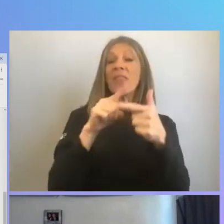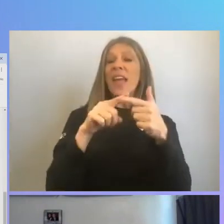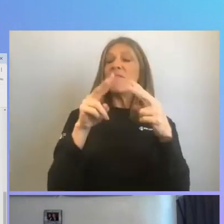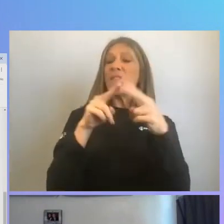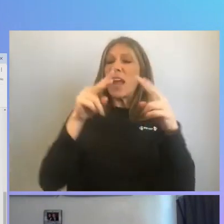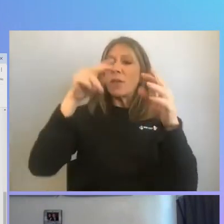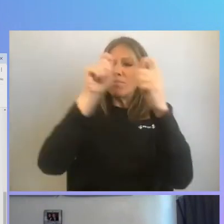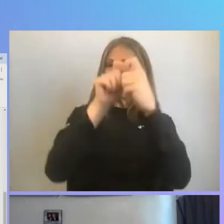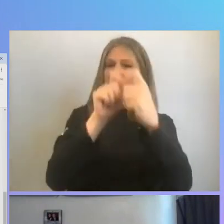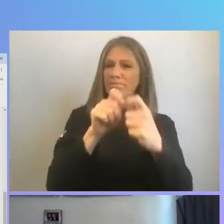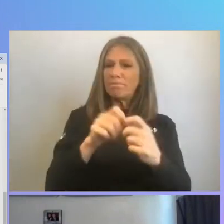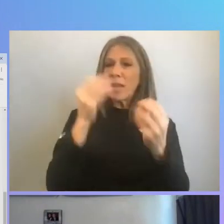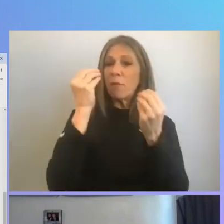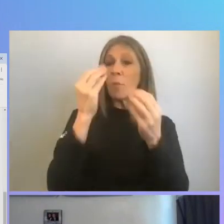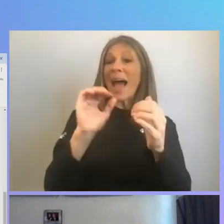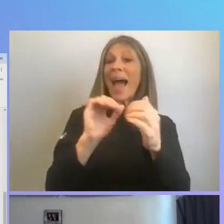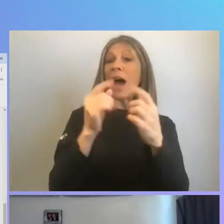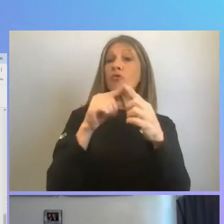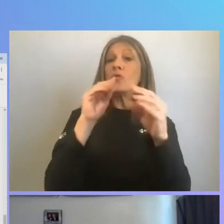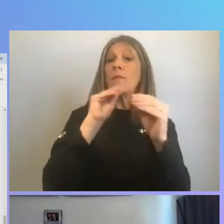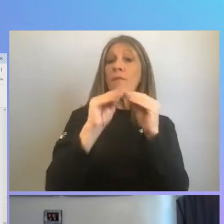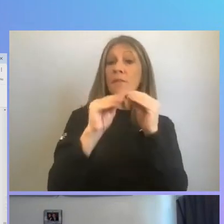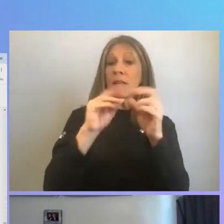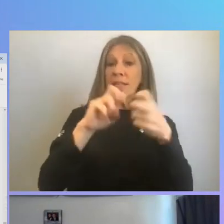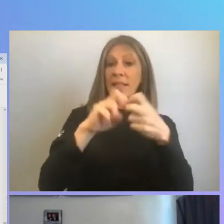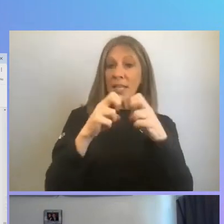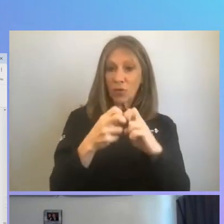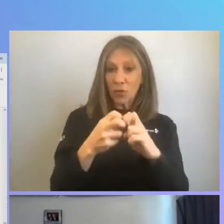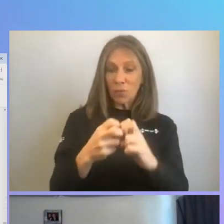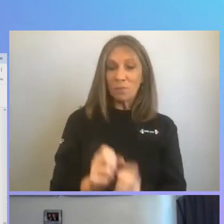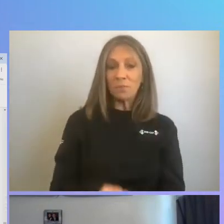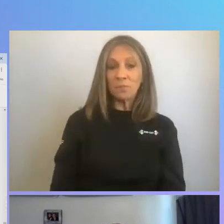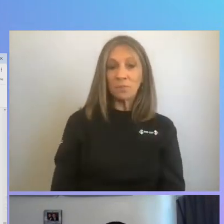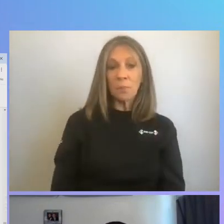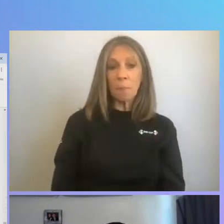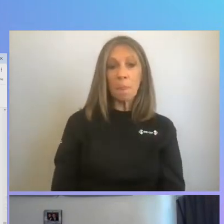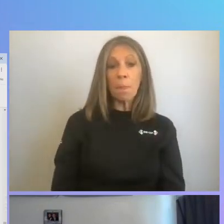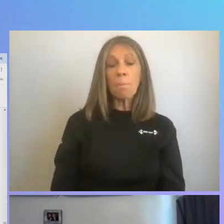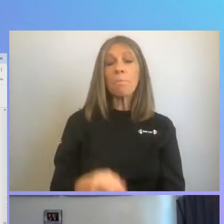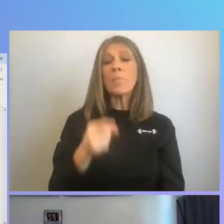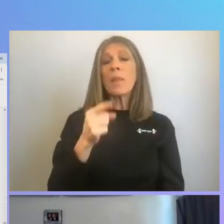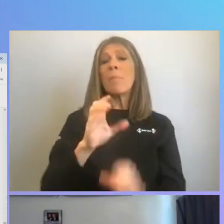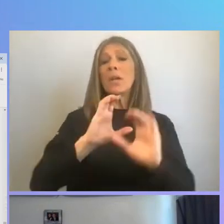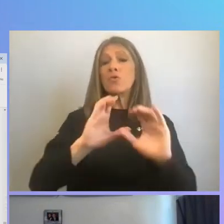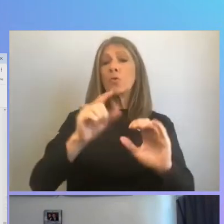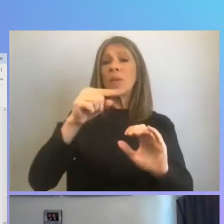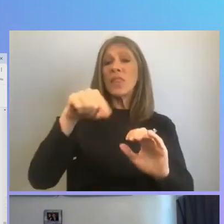fix the issue. So by doing these kind of tests with the right